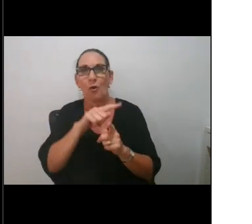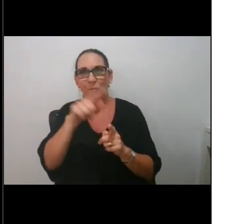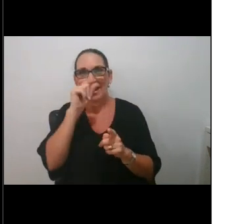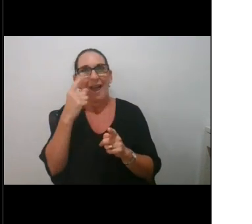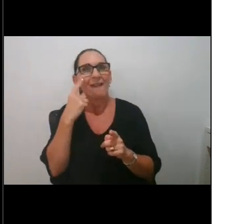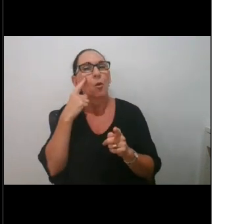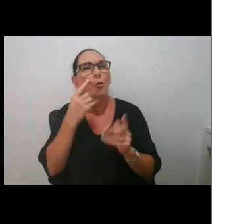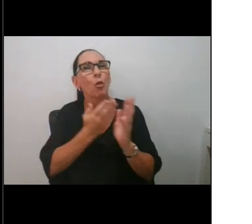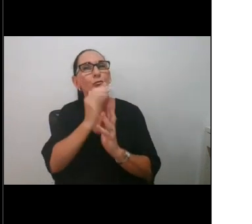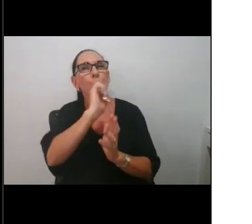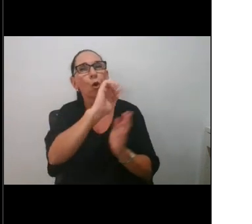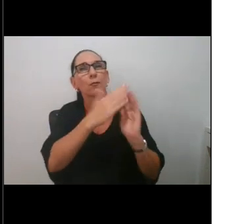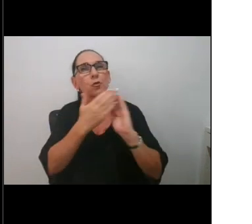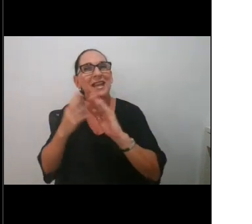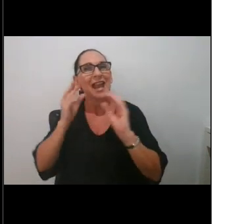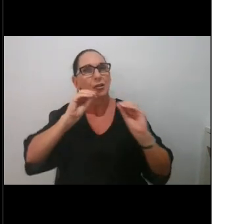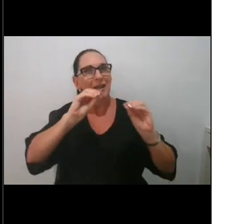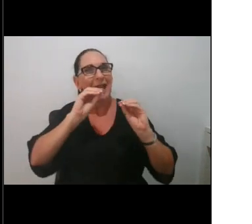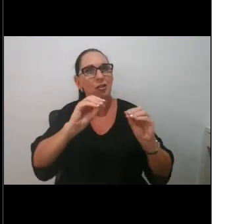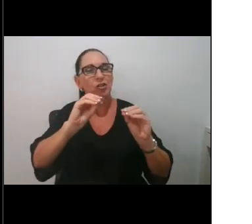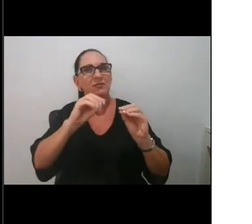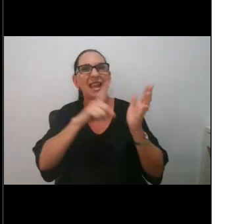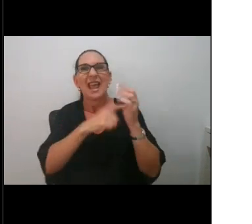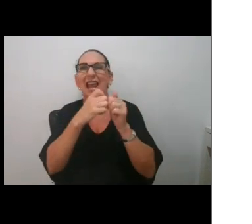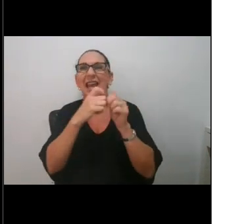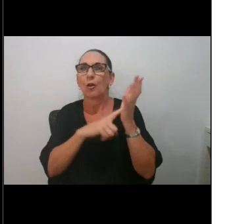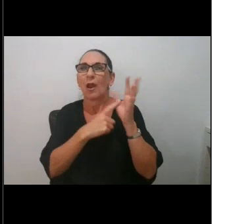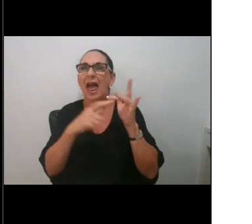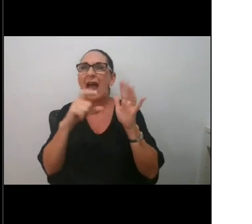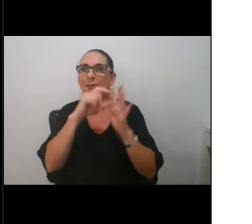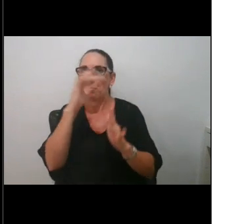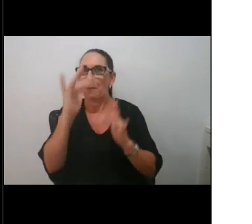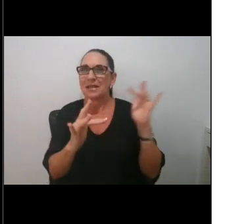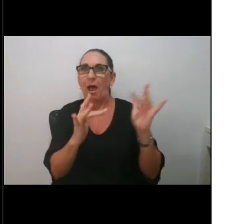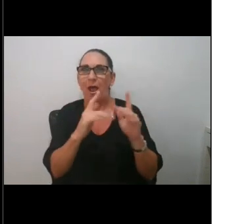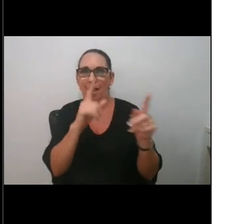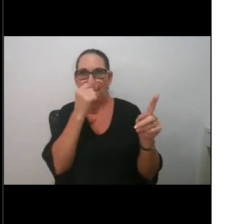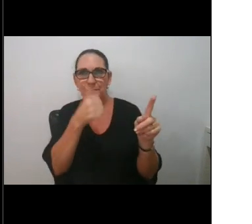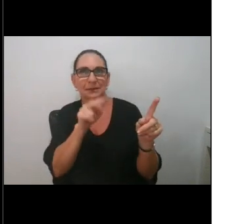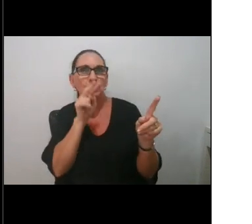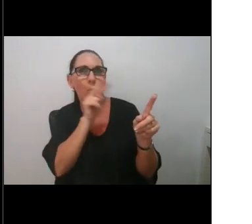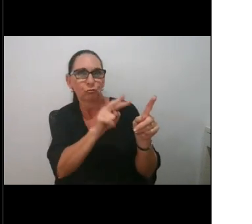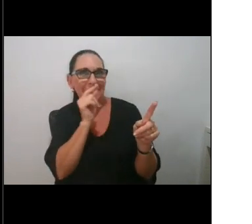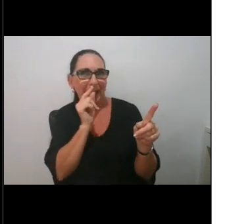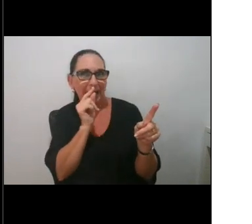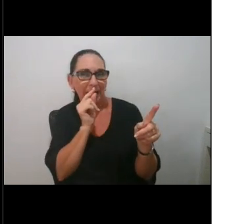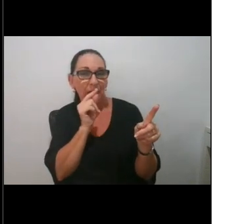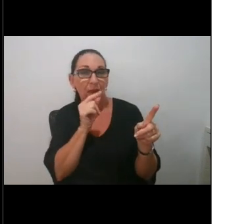Resource page on the Legal Aid Queensland website if you have any audio or technical issues during this